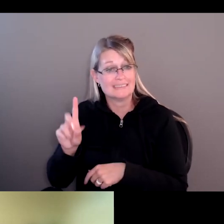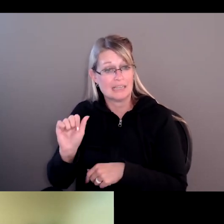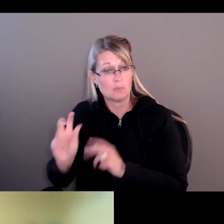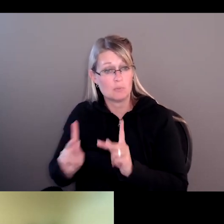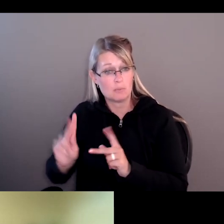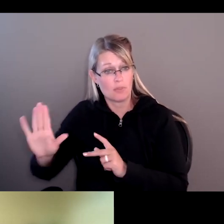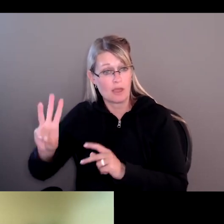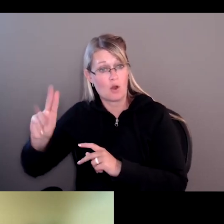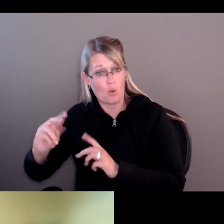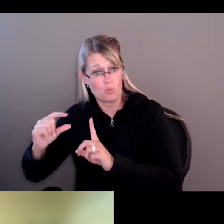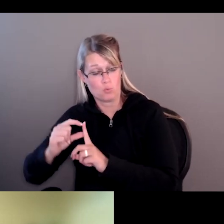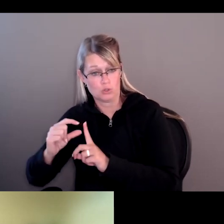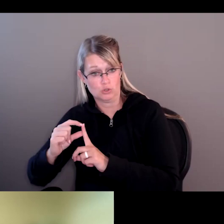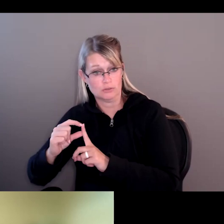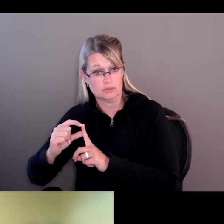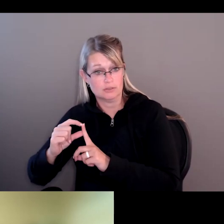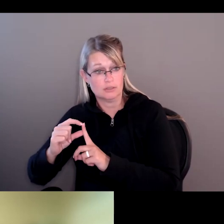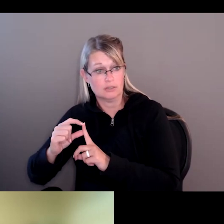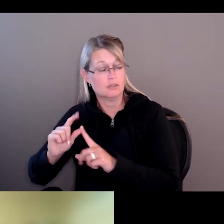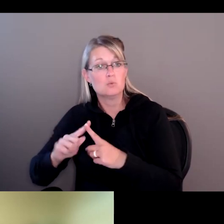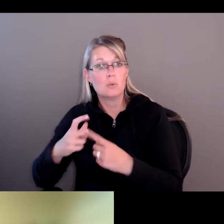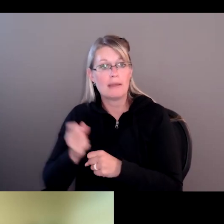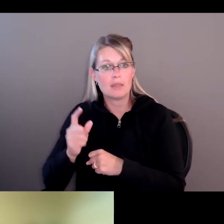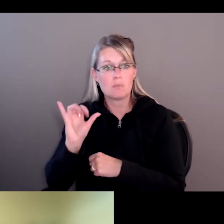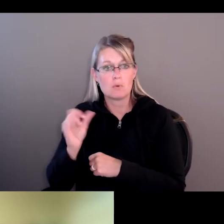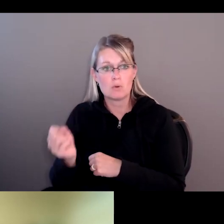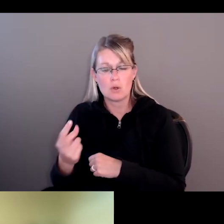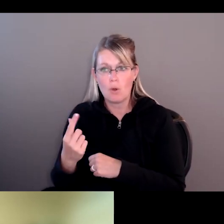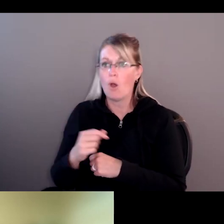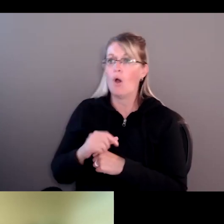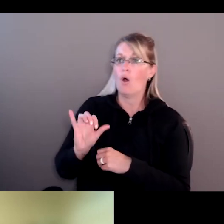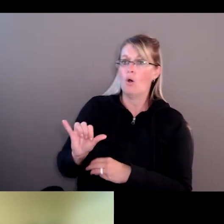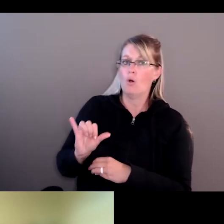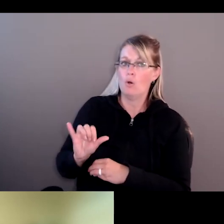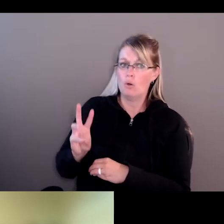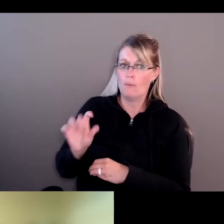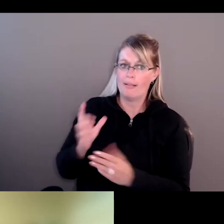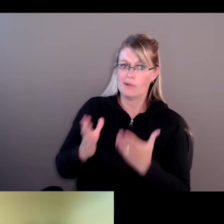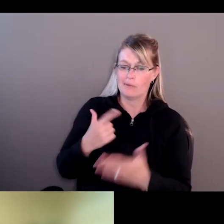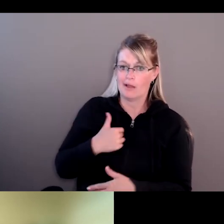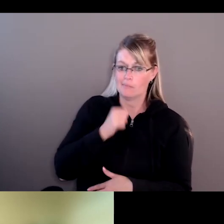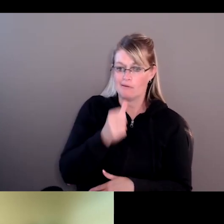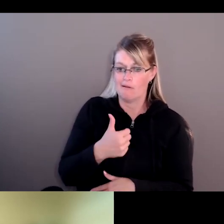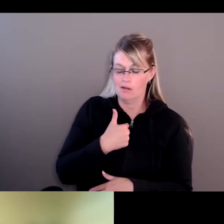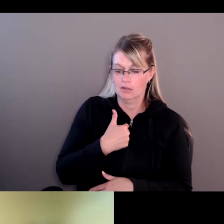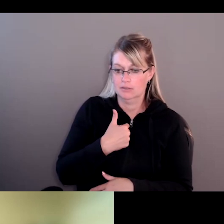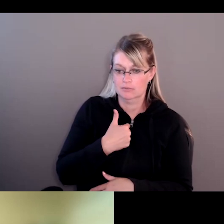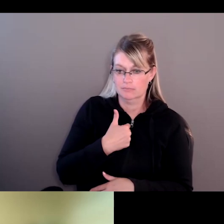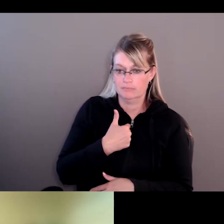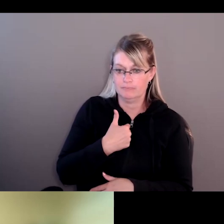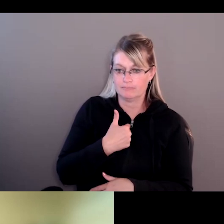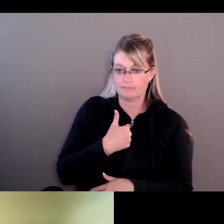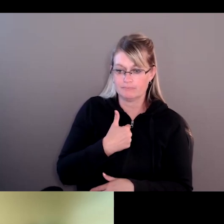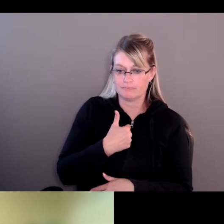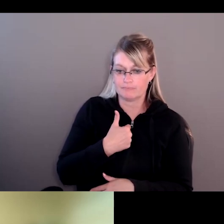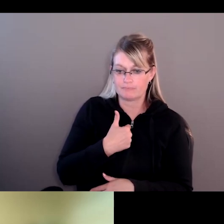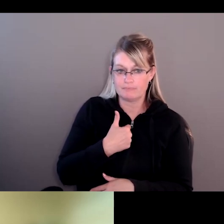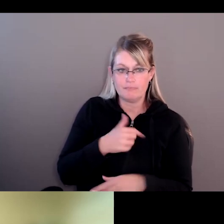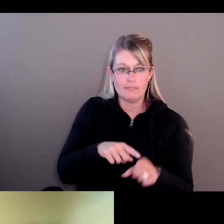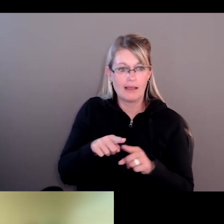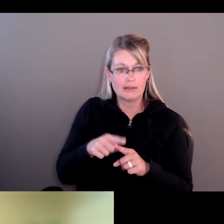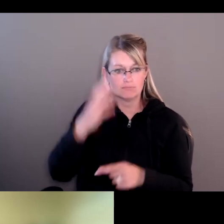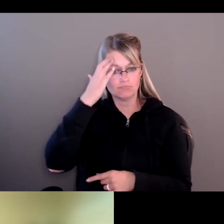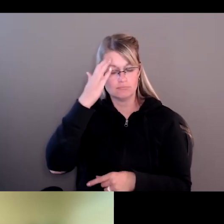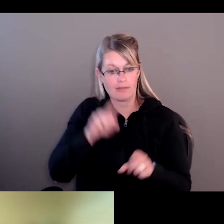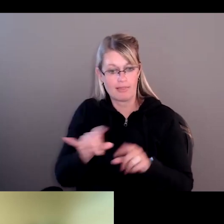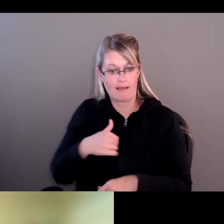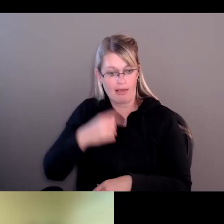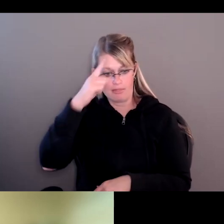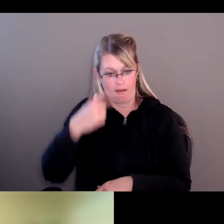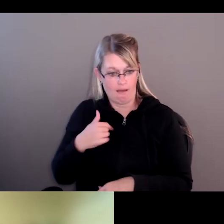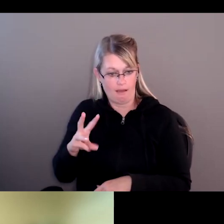words to make them realize, well, maybe I am not as aware as I thought I was. And once you crack